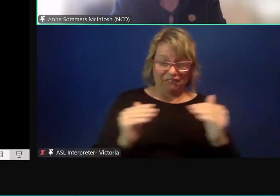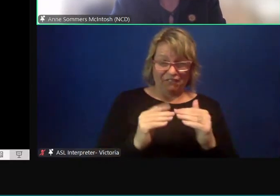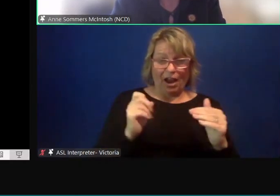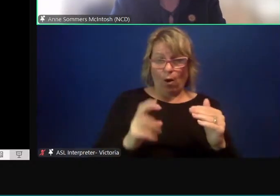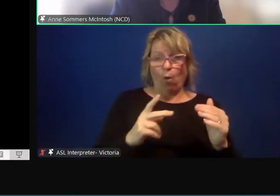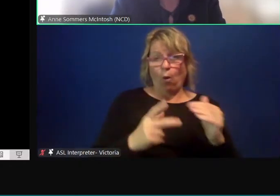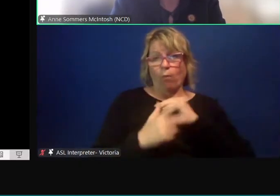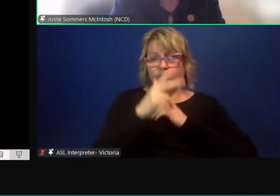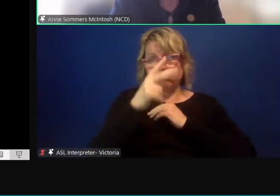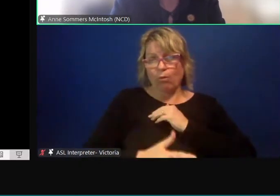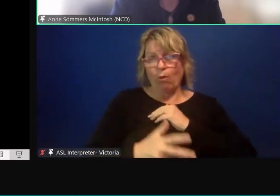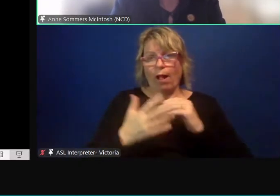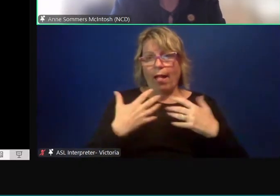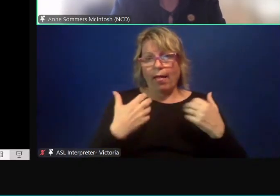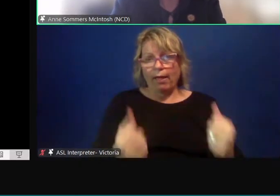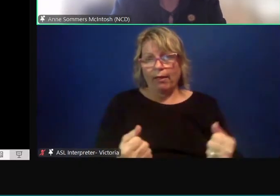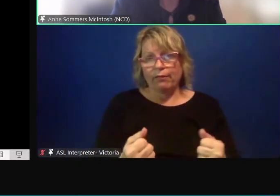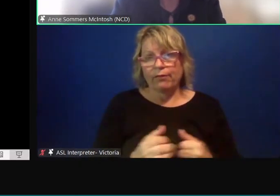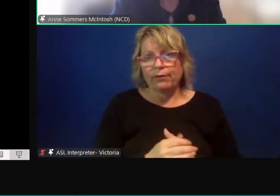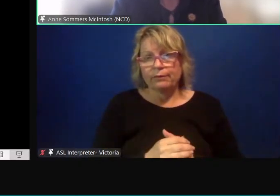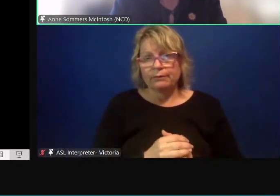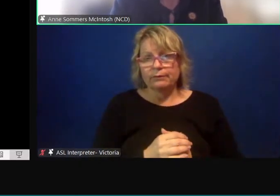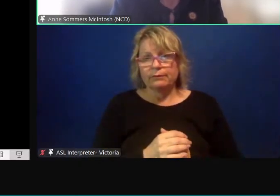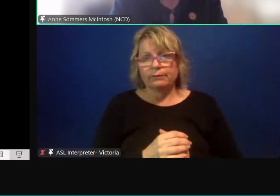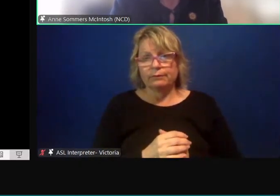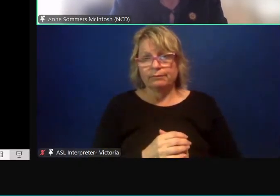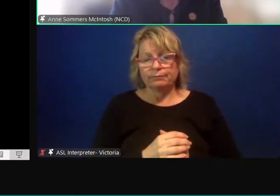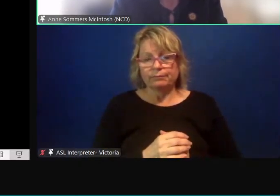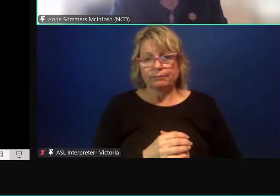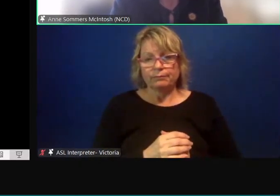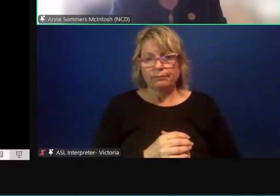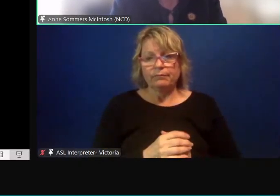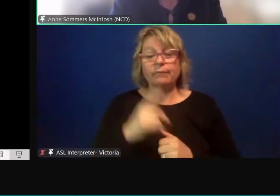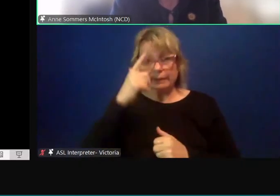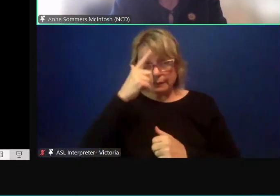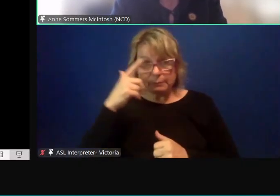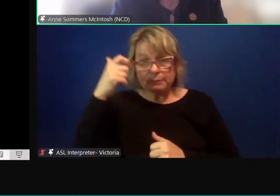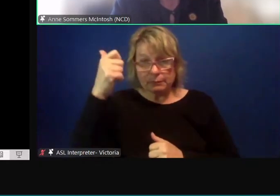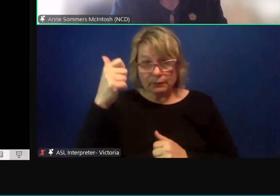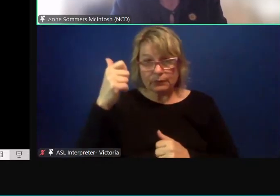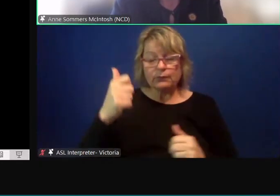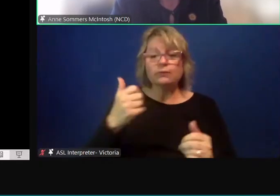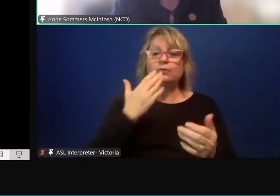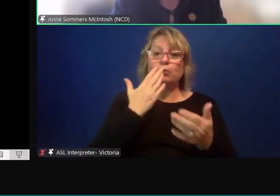without hearing impairments. And it's because of those well-researched health disparities,